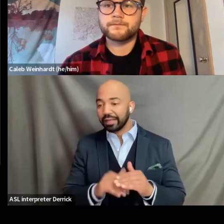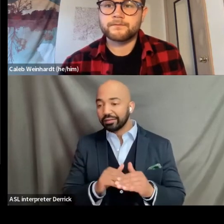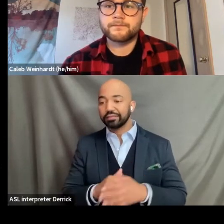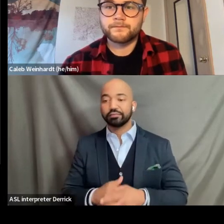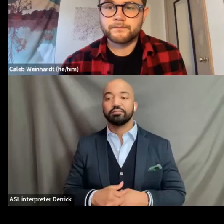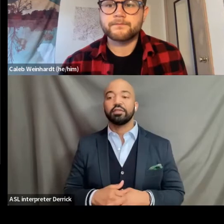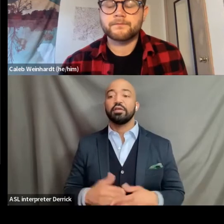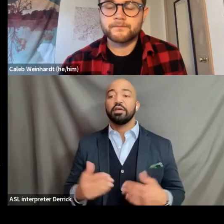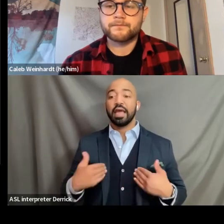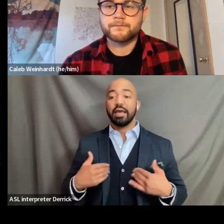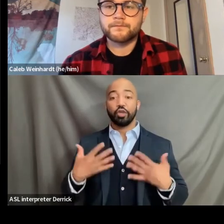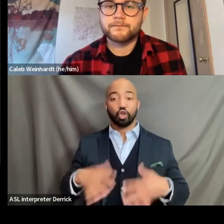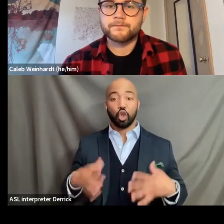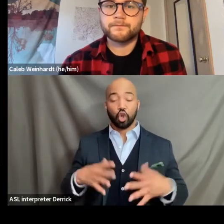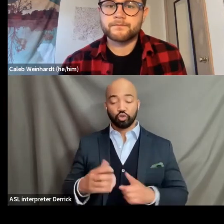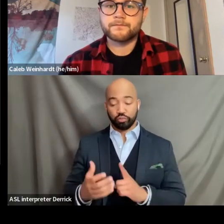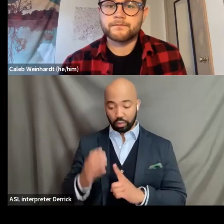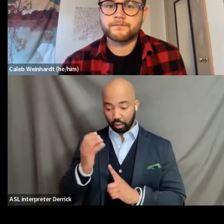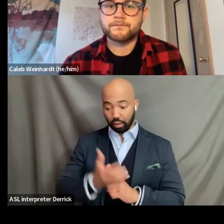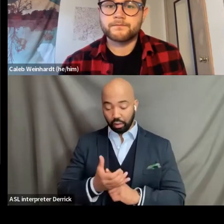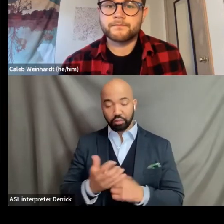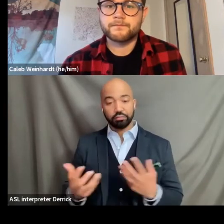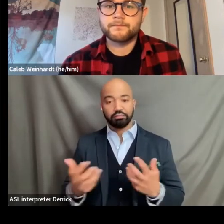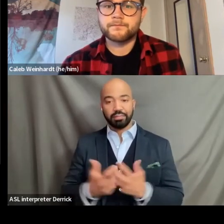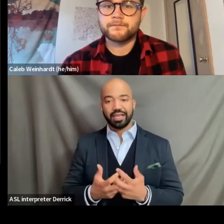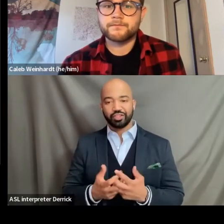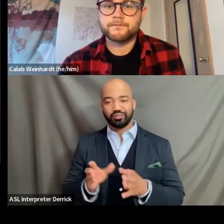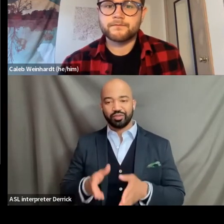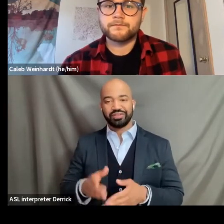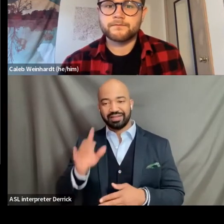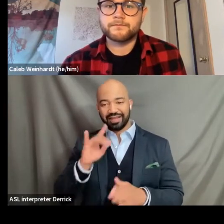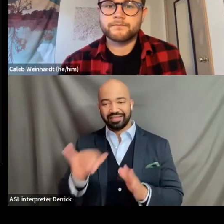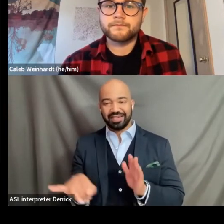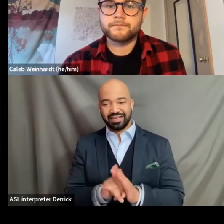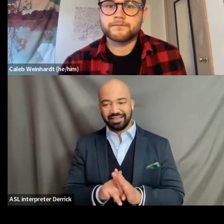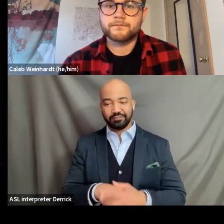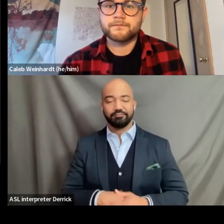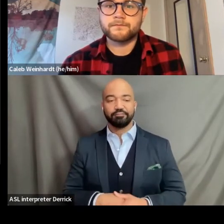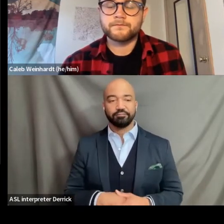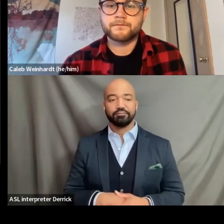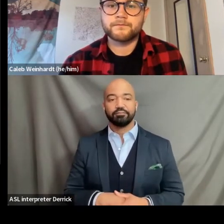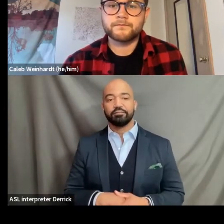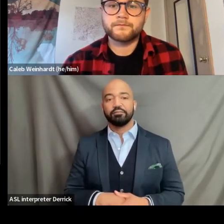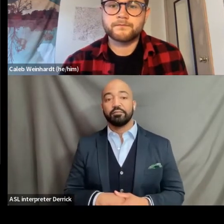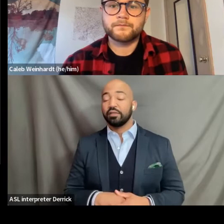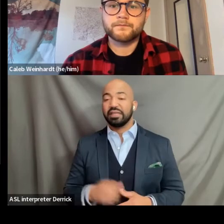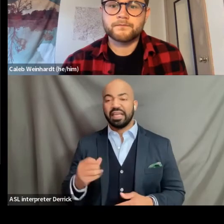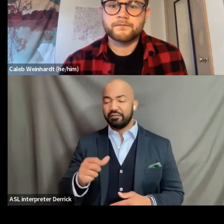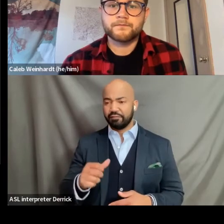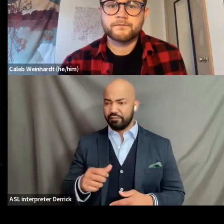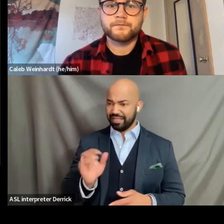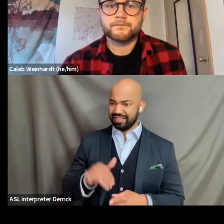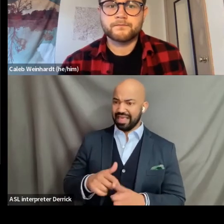that align with someone's identity. Those kinds of things can really disrupt the learning experience for kids.